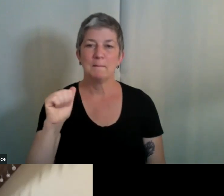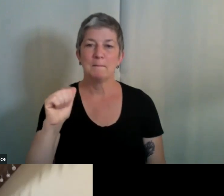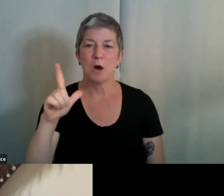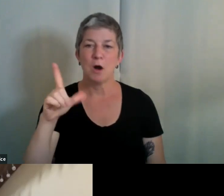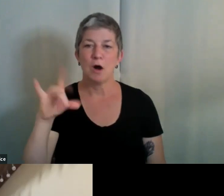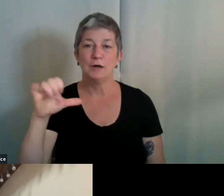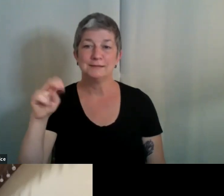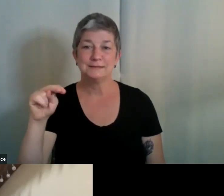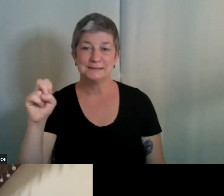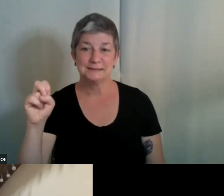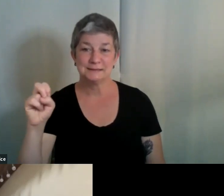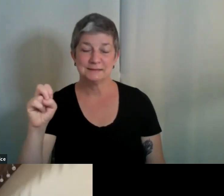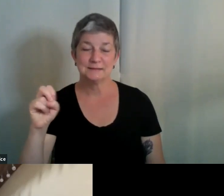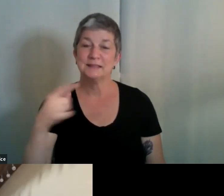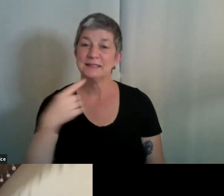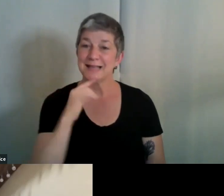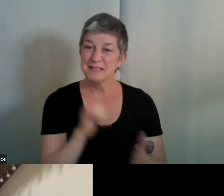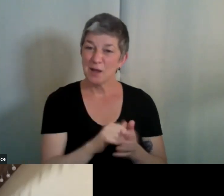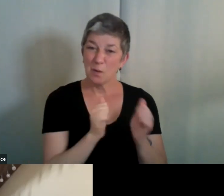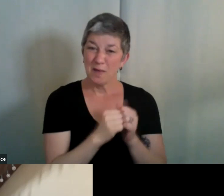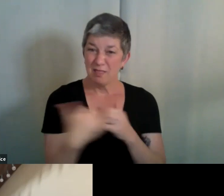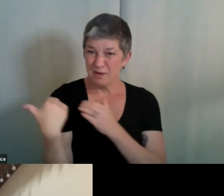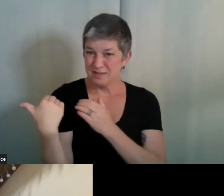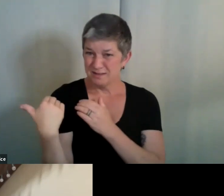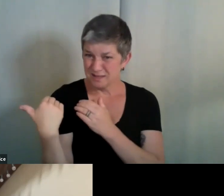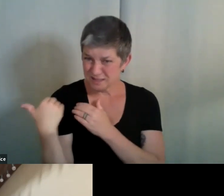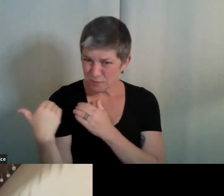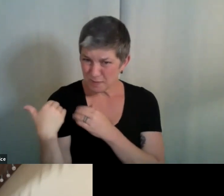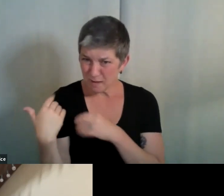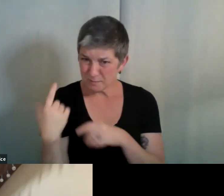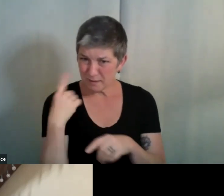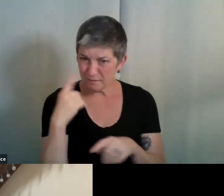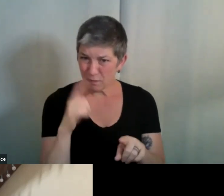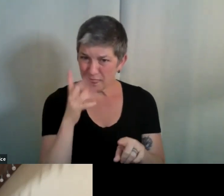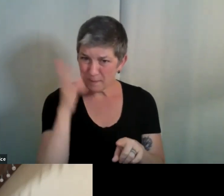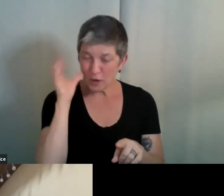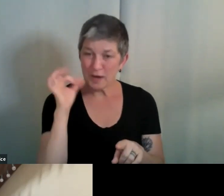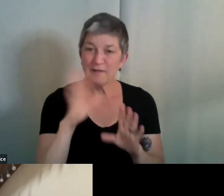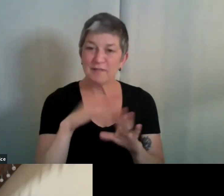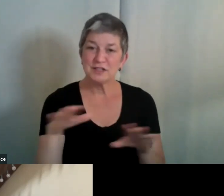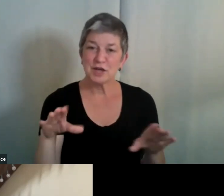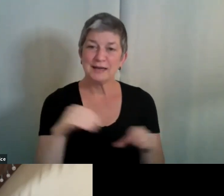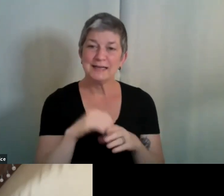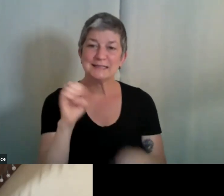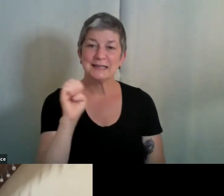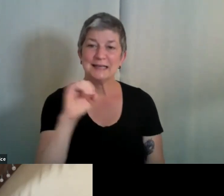it says, with the responsibility fall on the parent if the child is in early intervention, preschool?